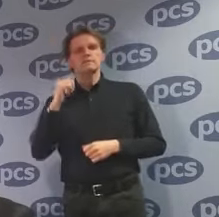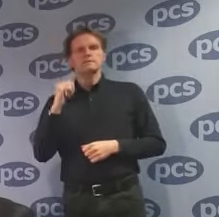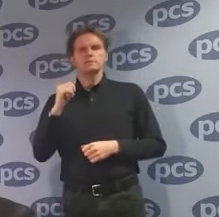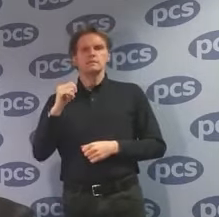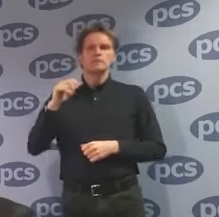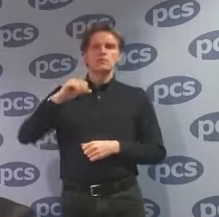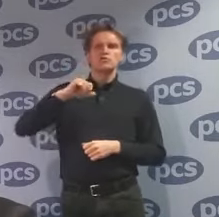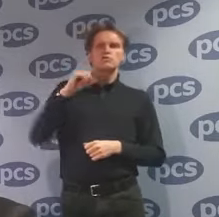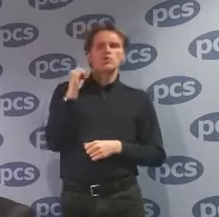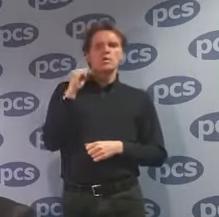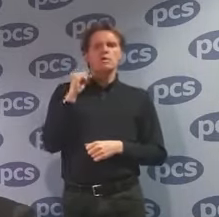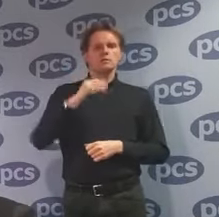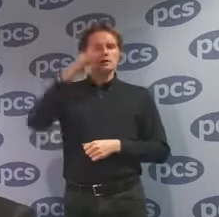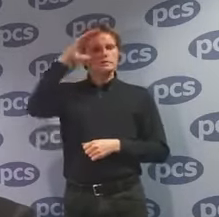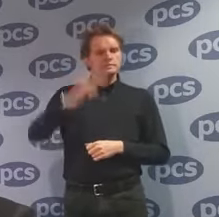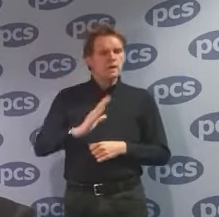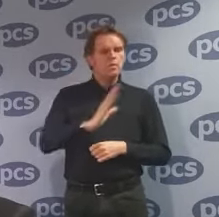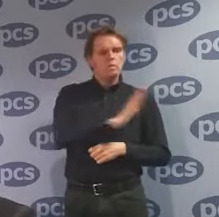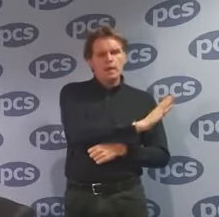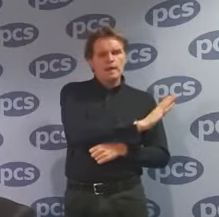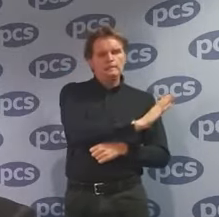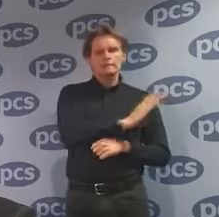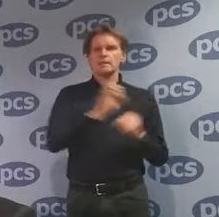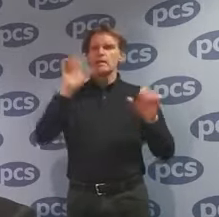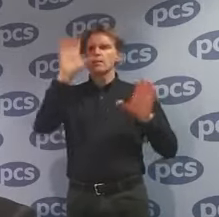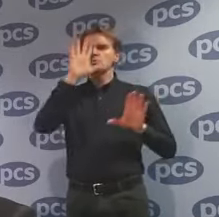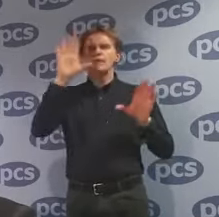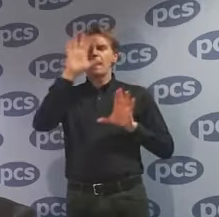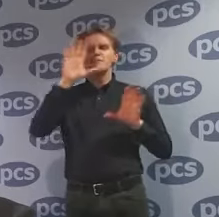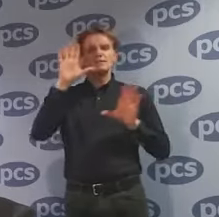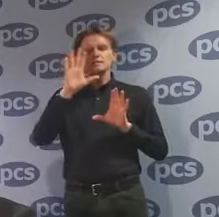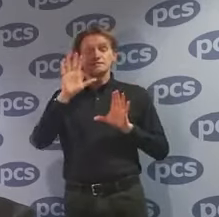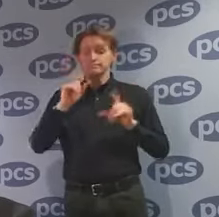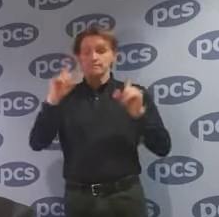Cornwall those parts of the country where the public sector was your route